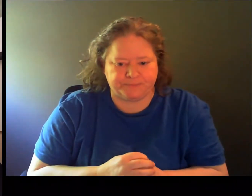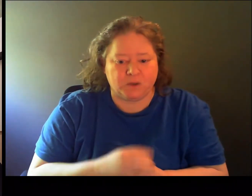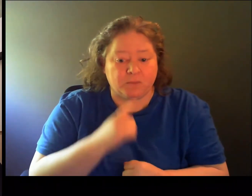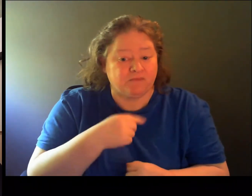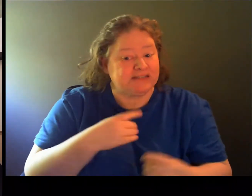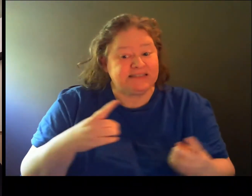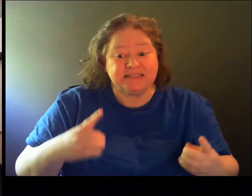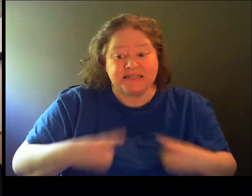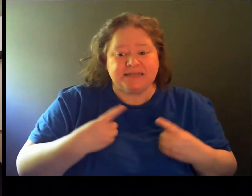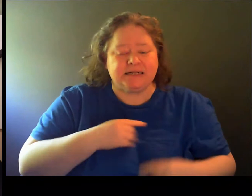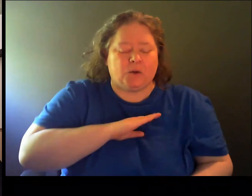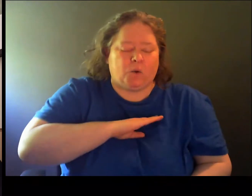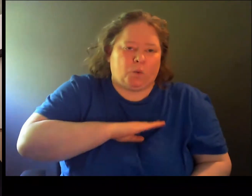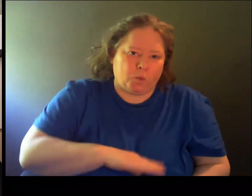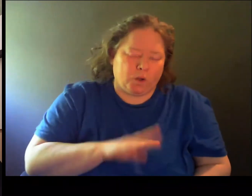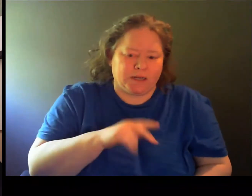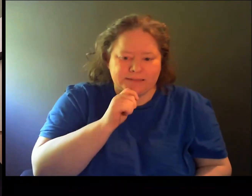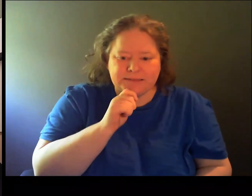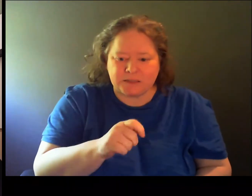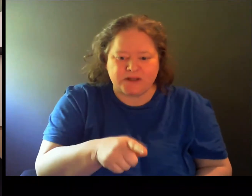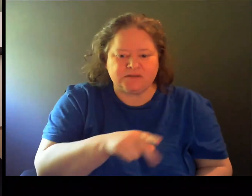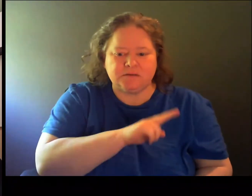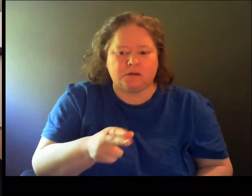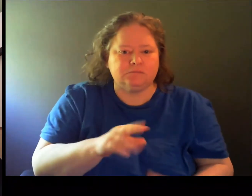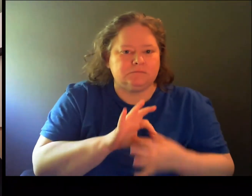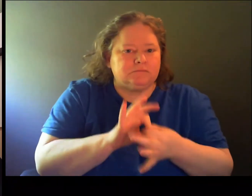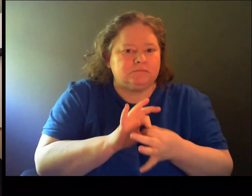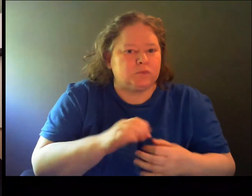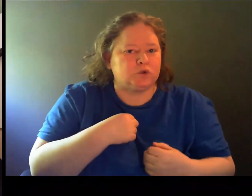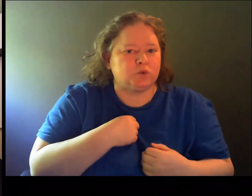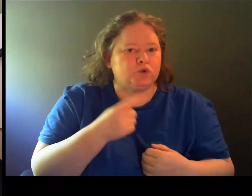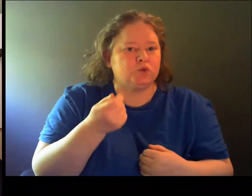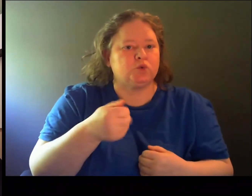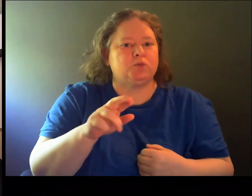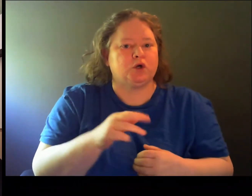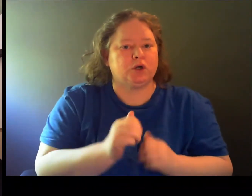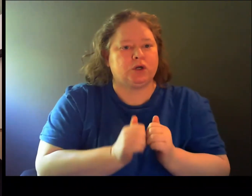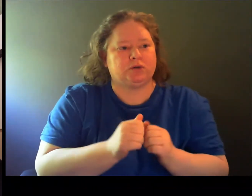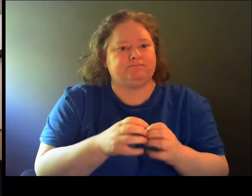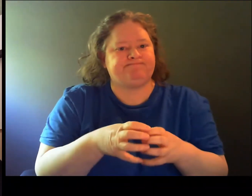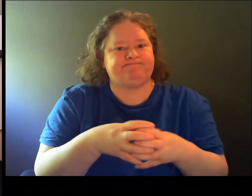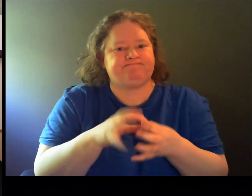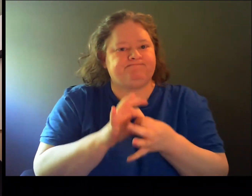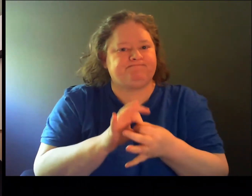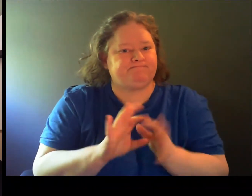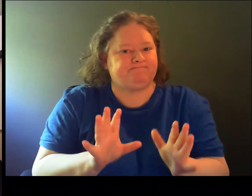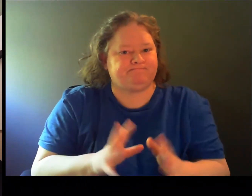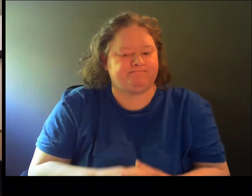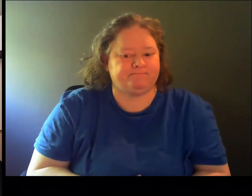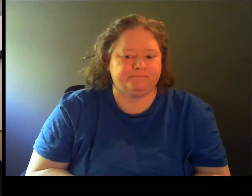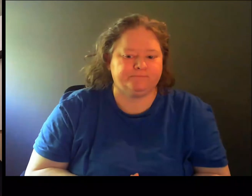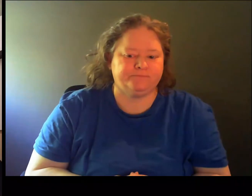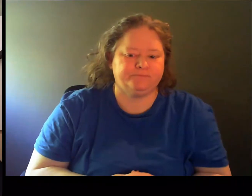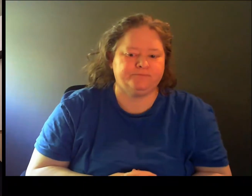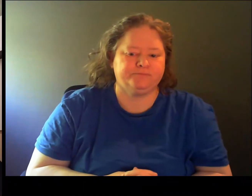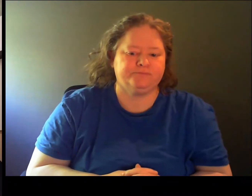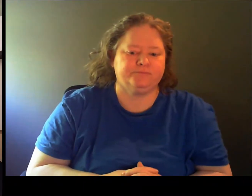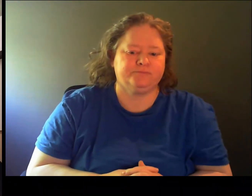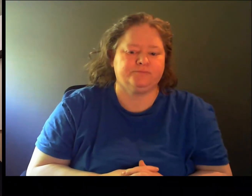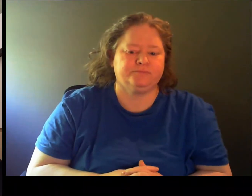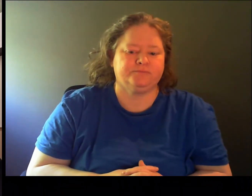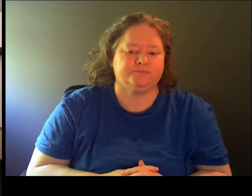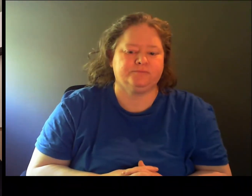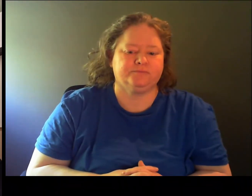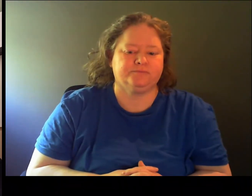But I’m very delighted and relieved, I can tell you, that it's not any tumor-related activity.